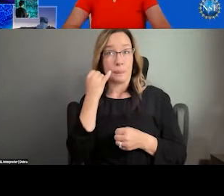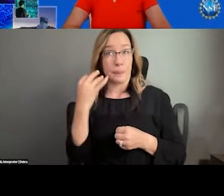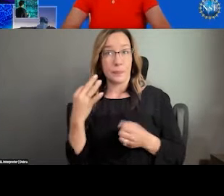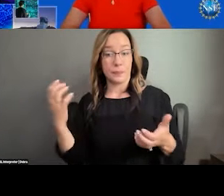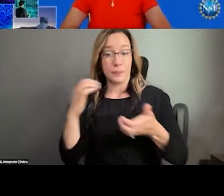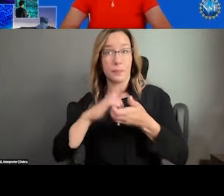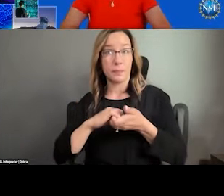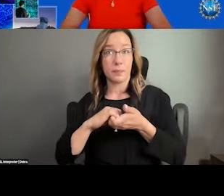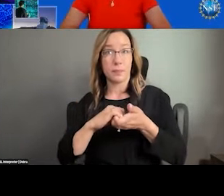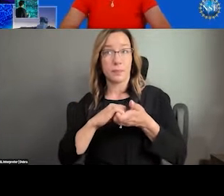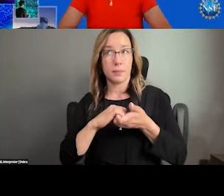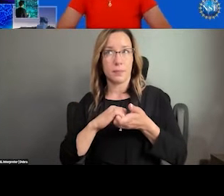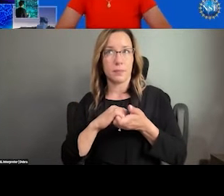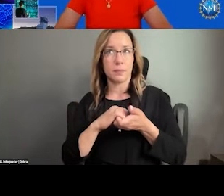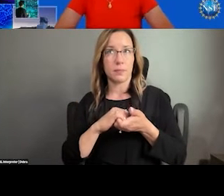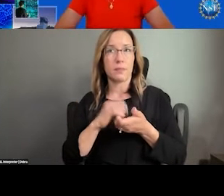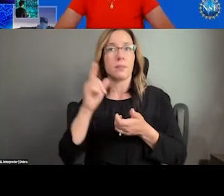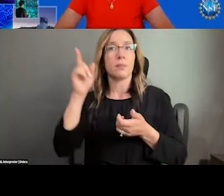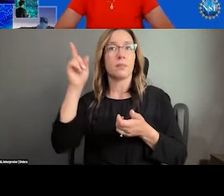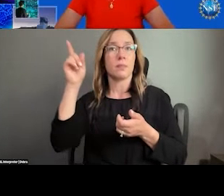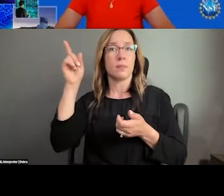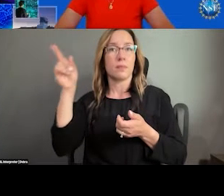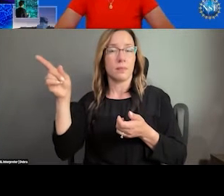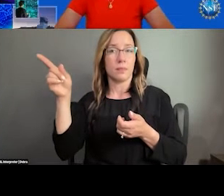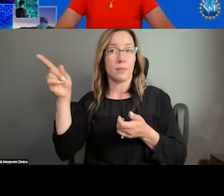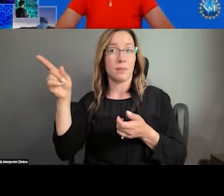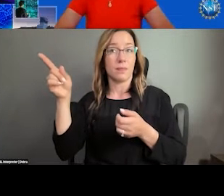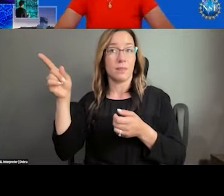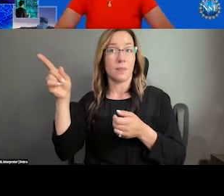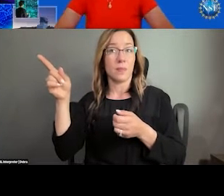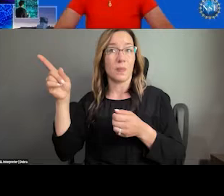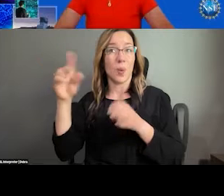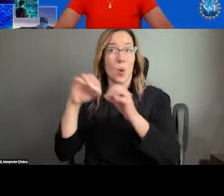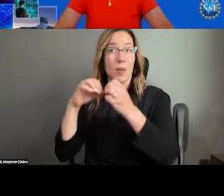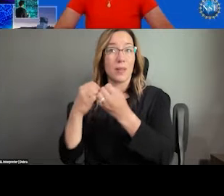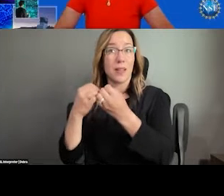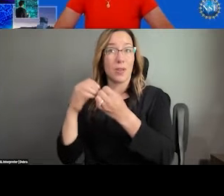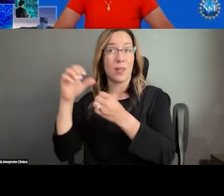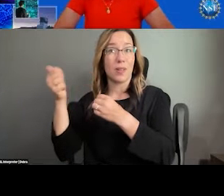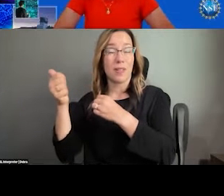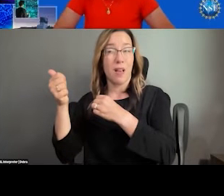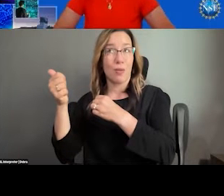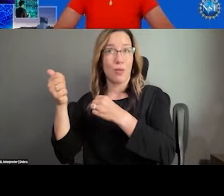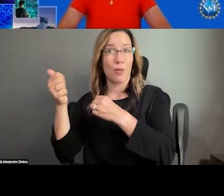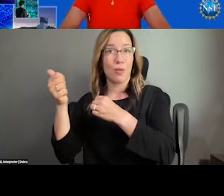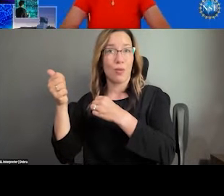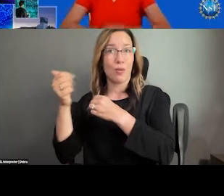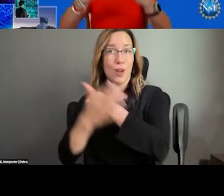the collaborating organization in the foreign country would go to their science funding agency,